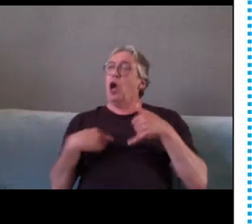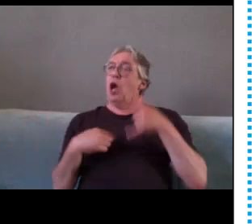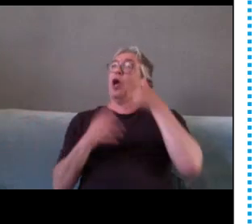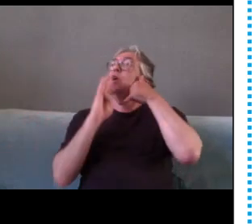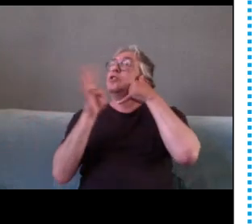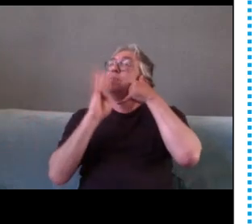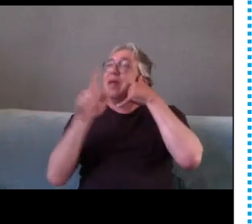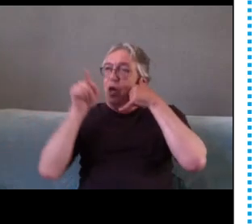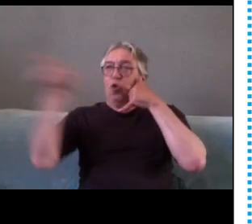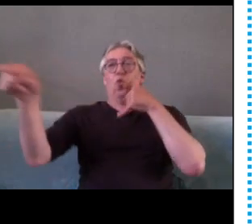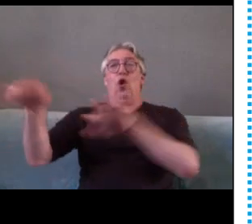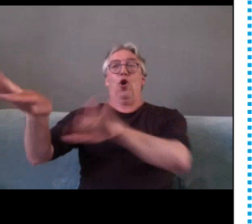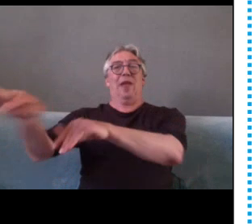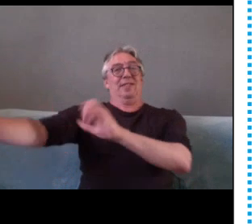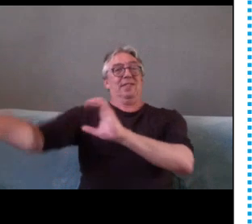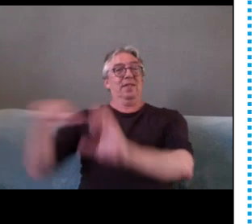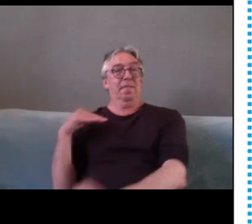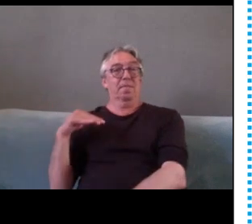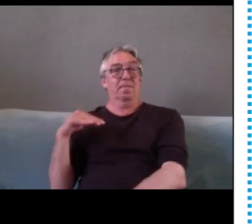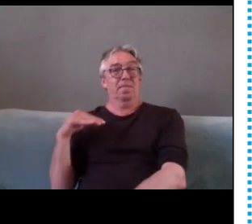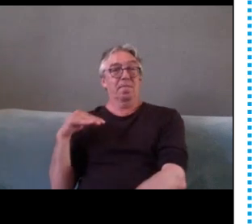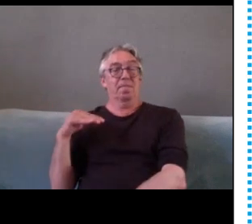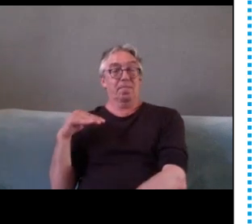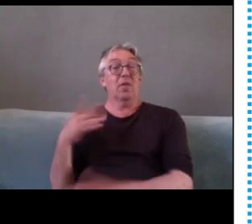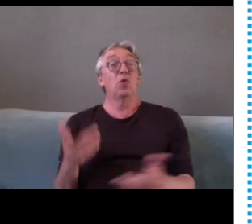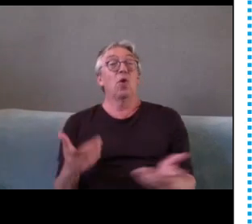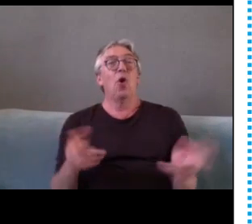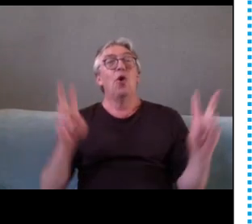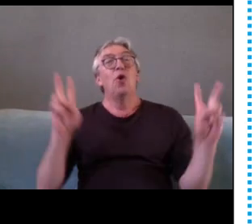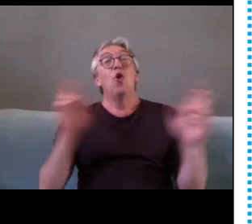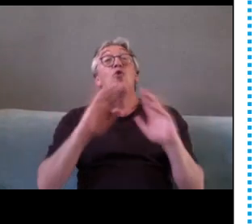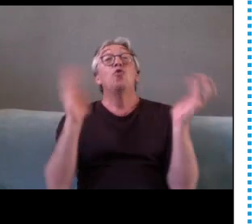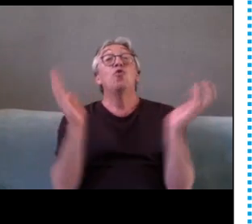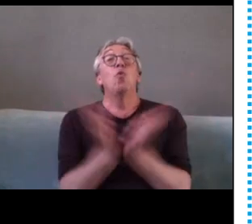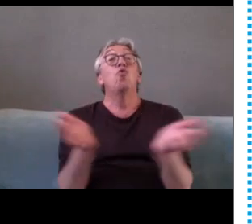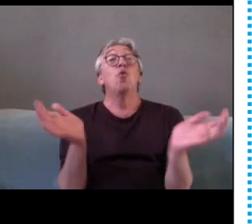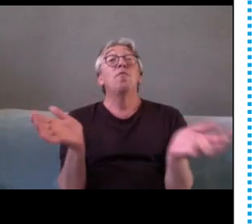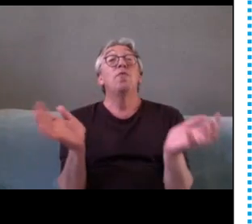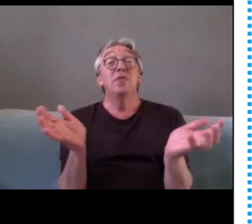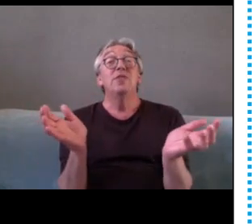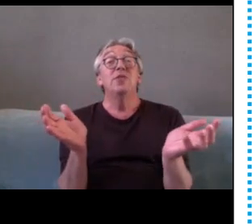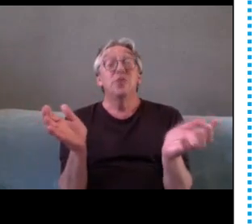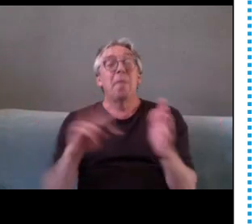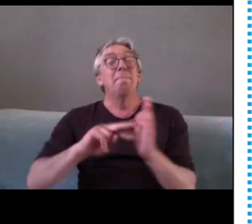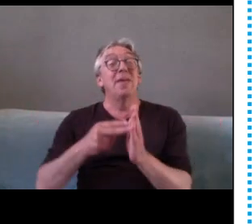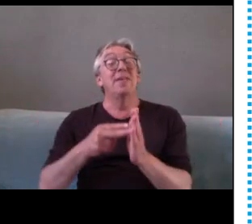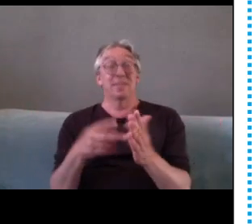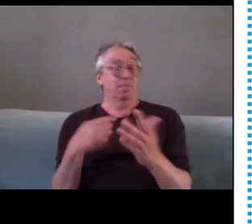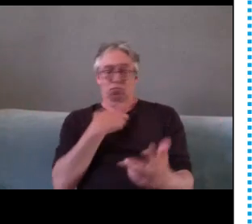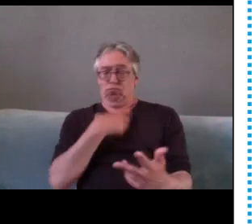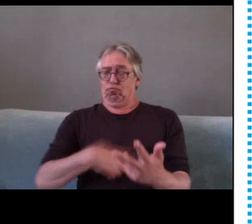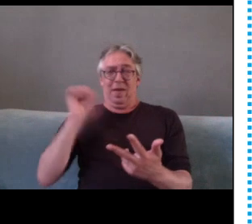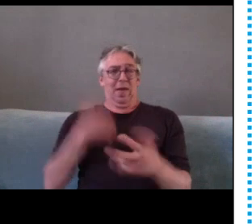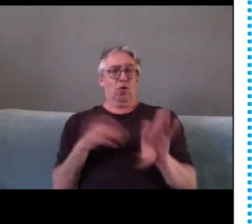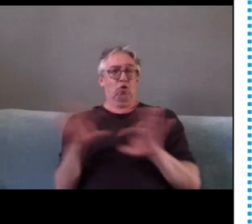So total conversation allows the communication in such a way in which users can make use of the video,